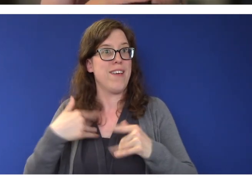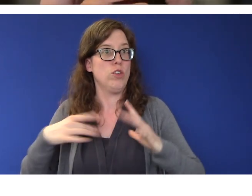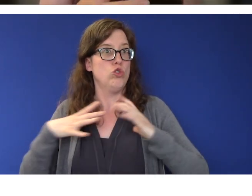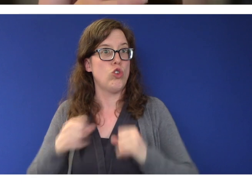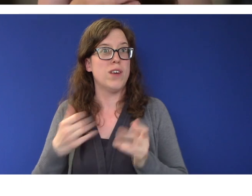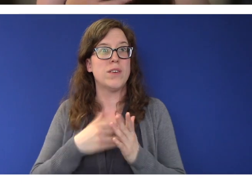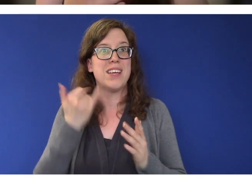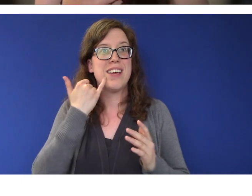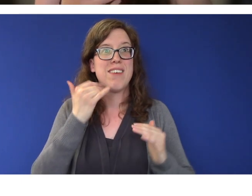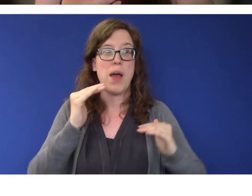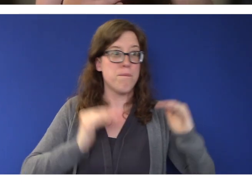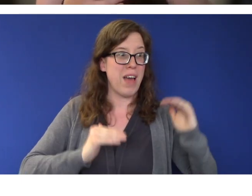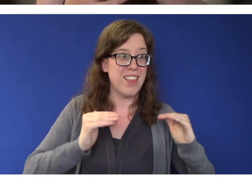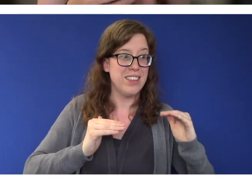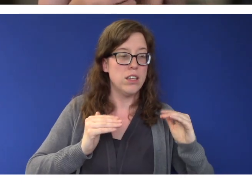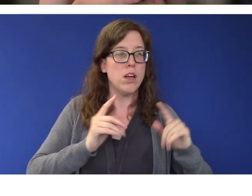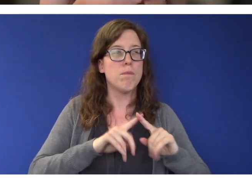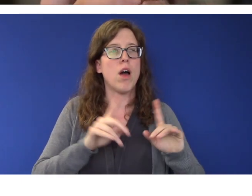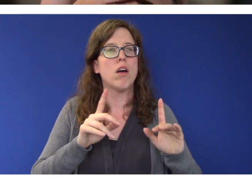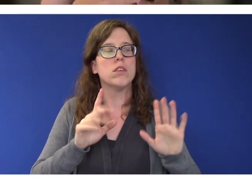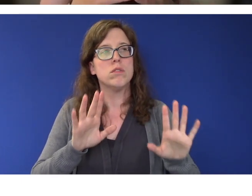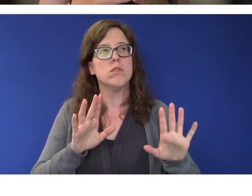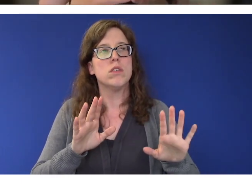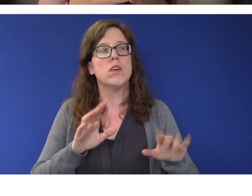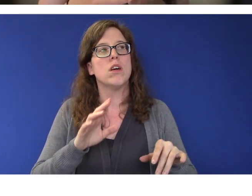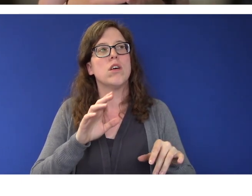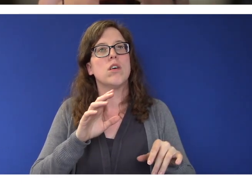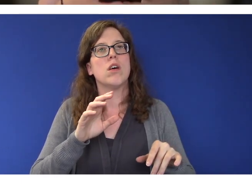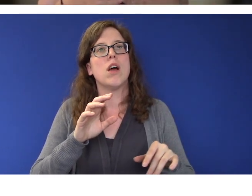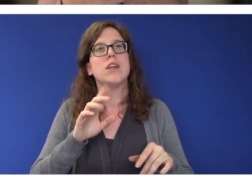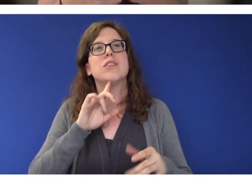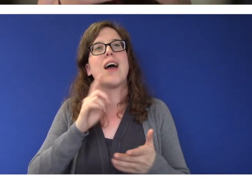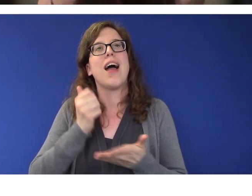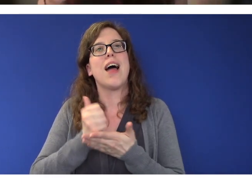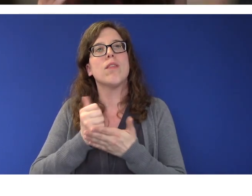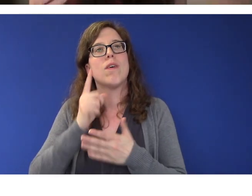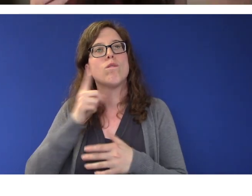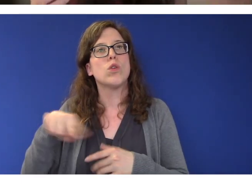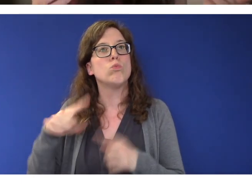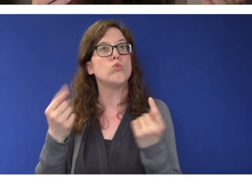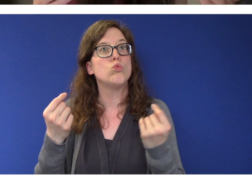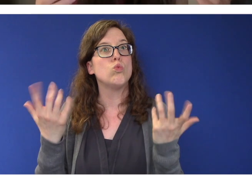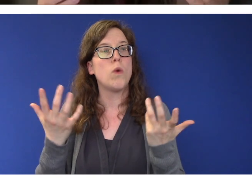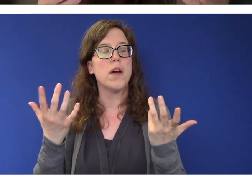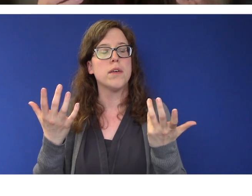when they are learning something new it's helpful for them to lay on their back,